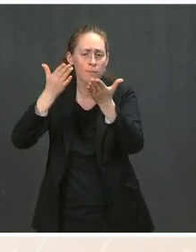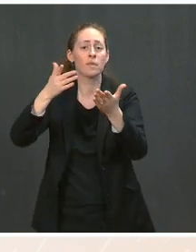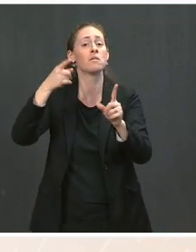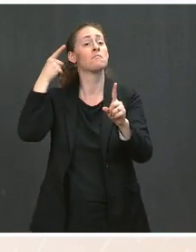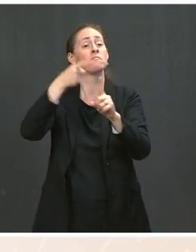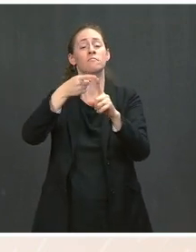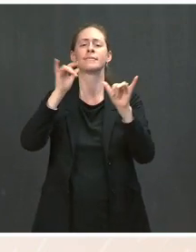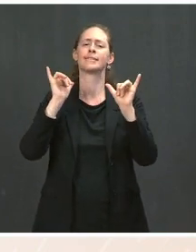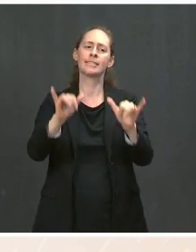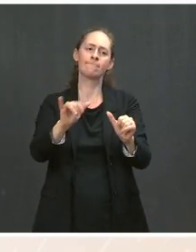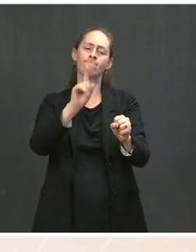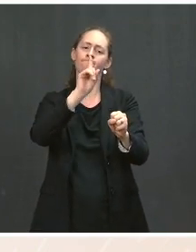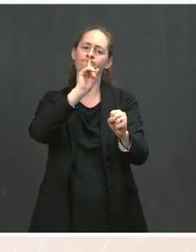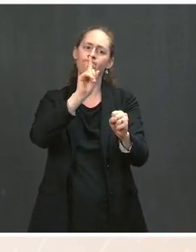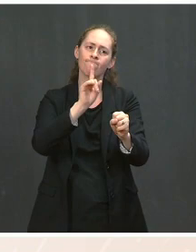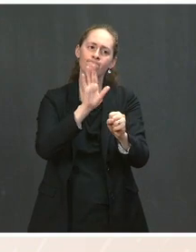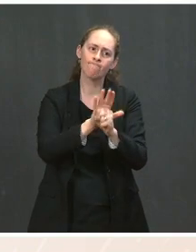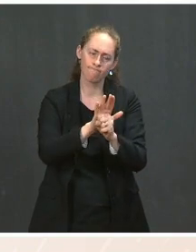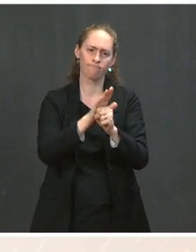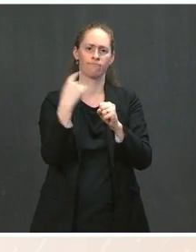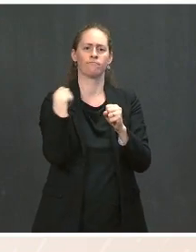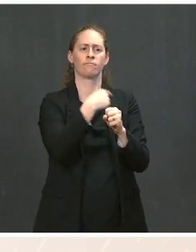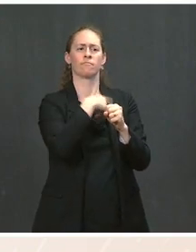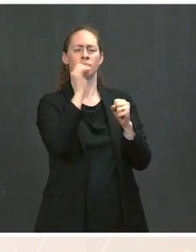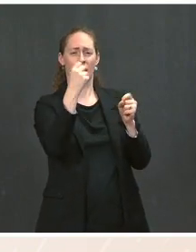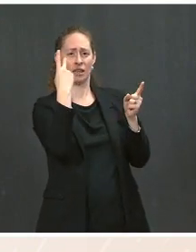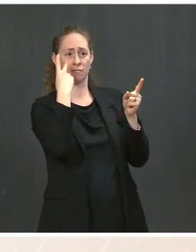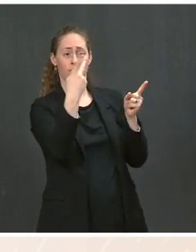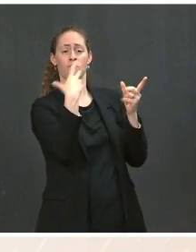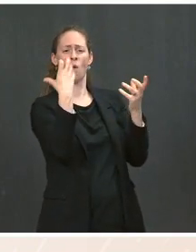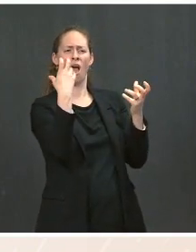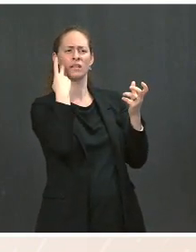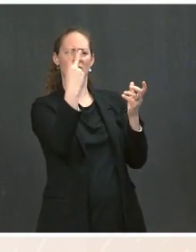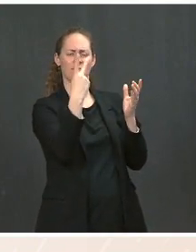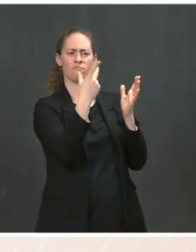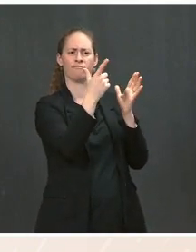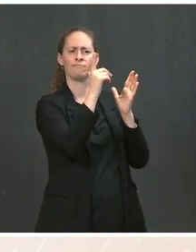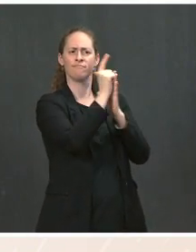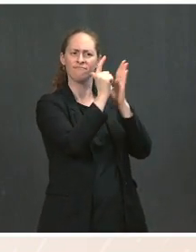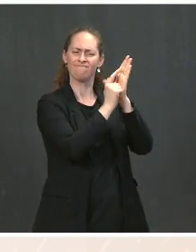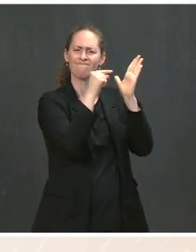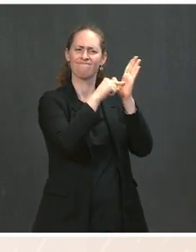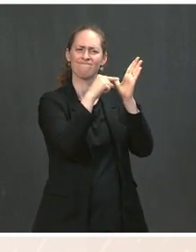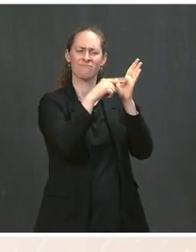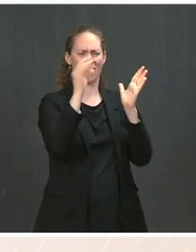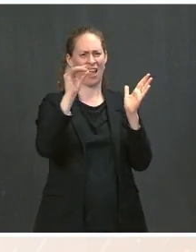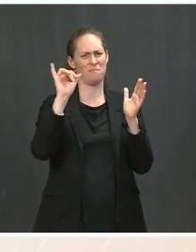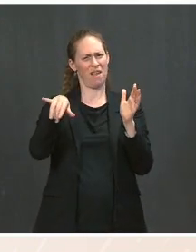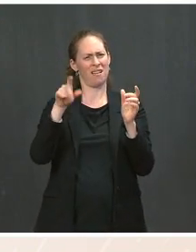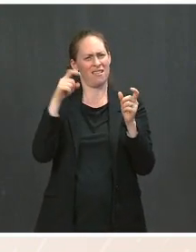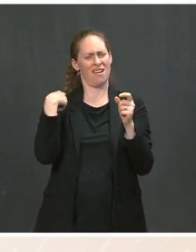but we also have expressed legitimate concerns related to some components of it, including mandatory minimums.